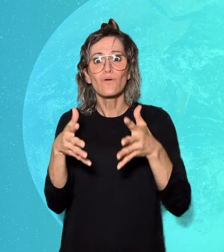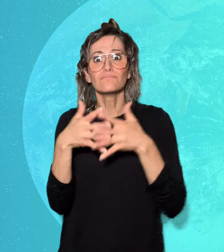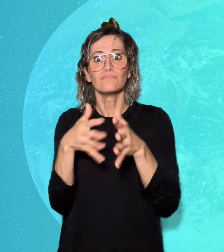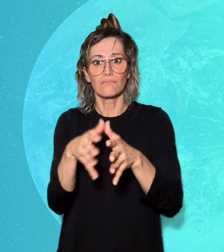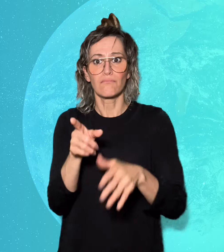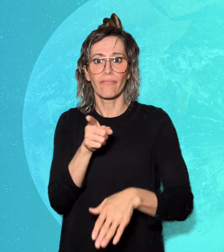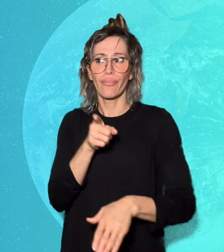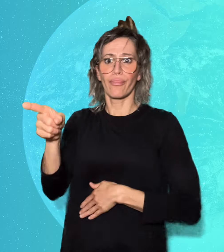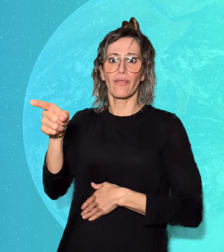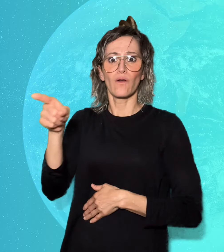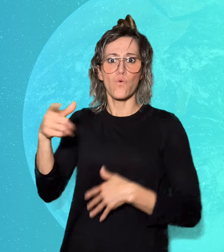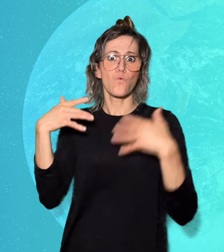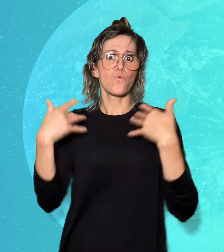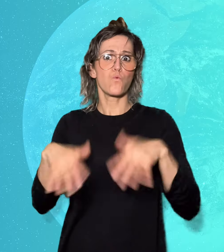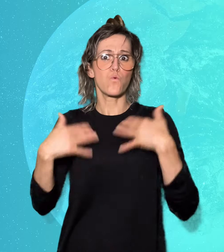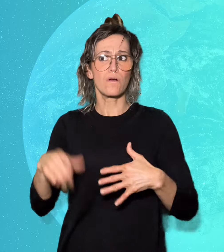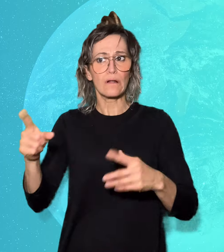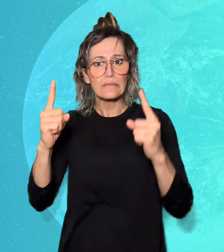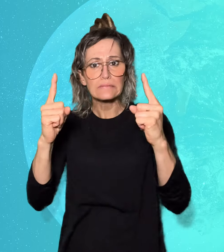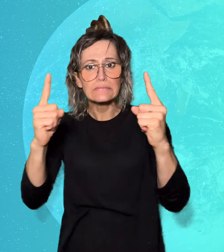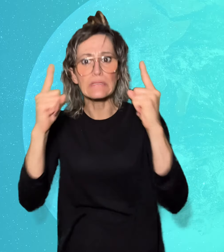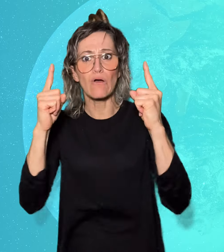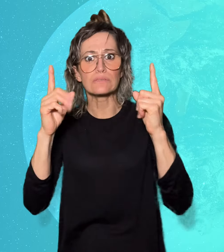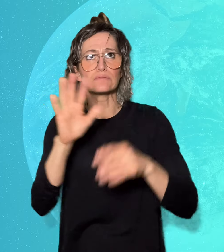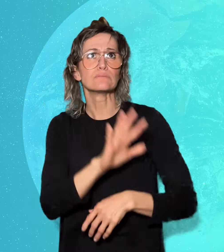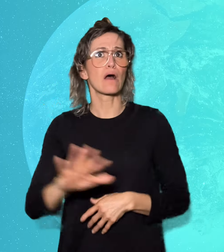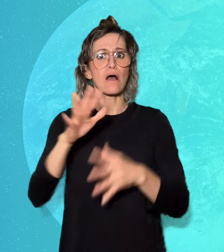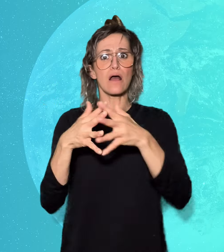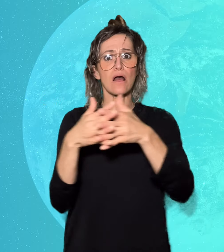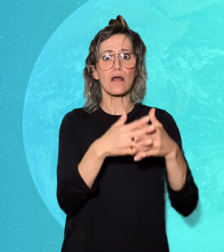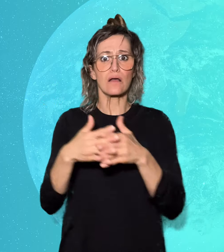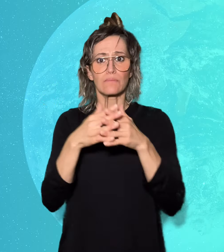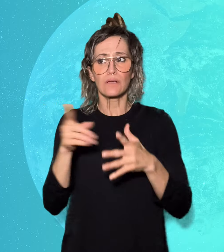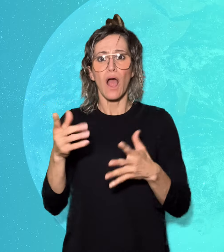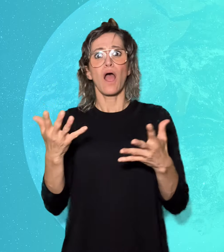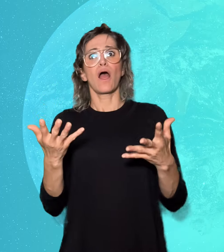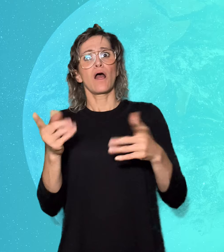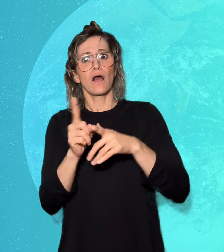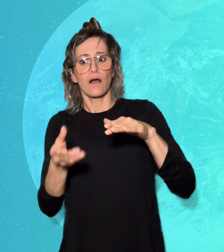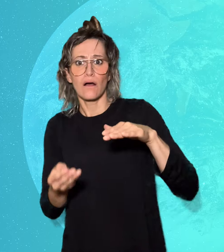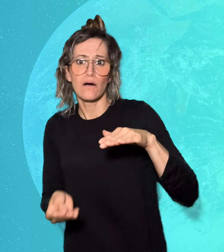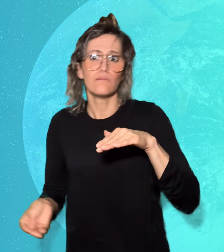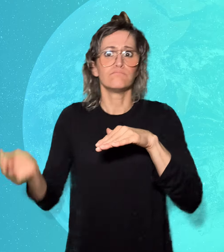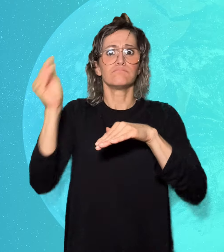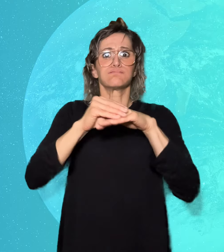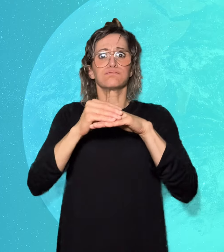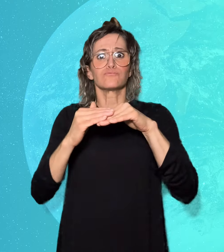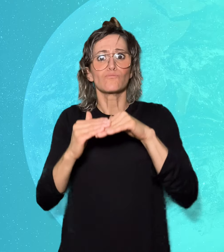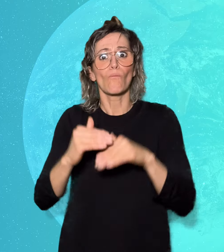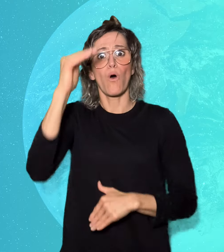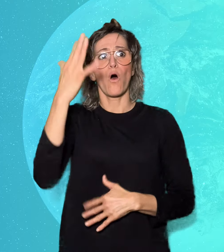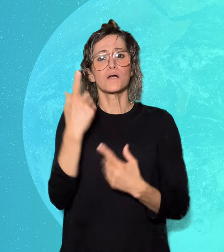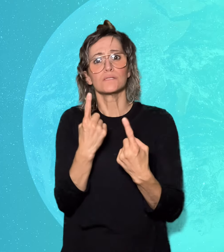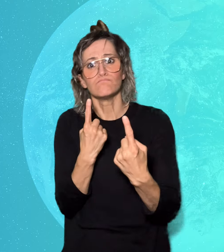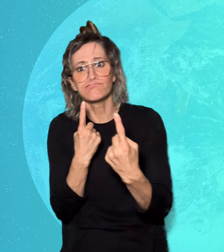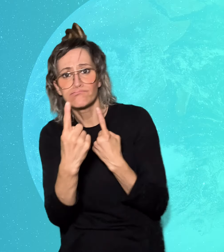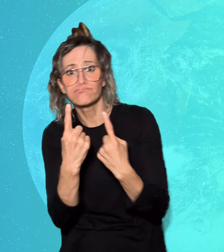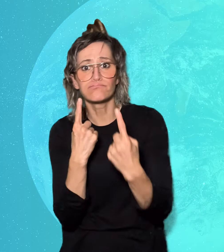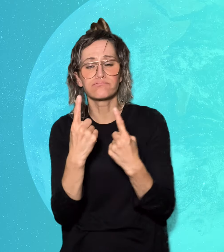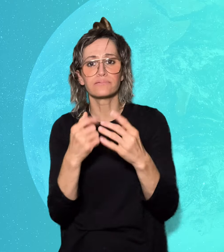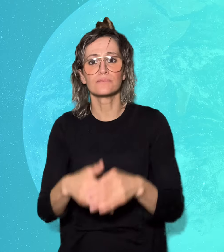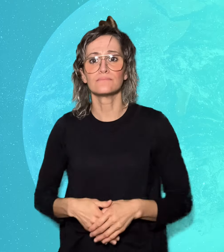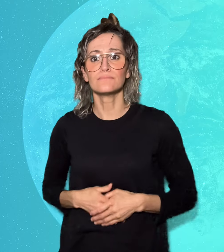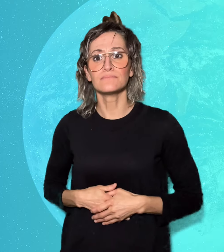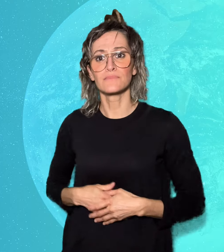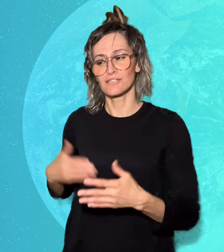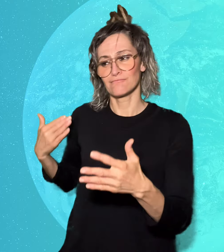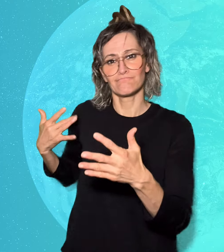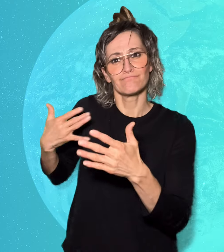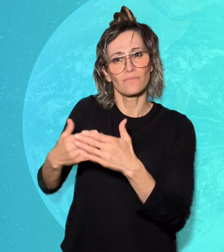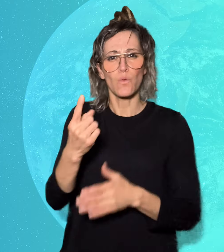at Gallaudet University. Over the past few years, articles